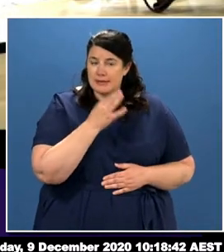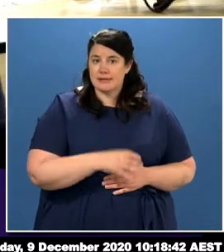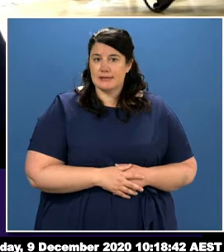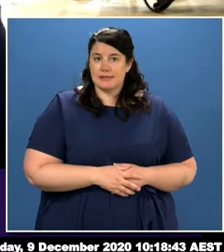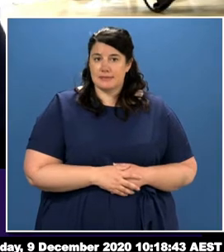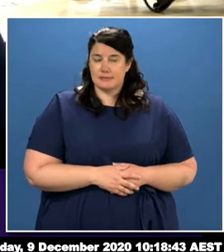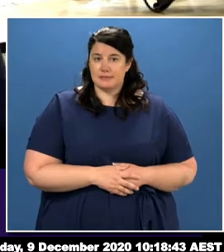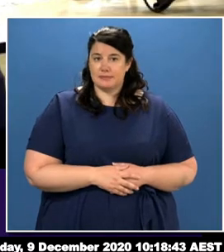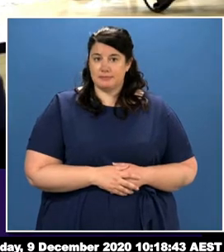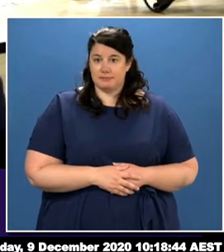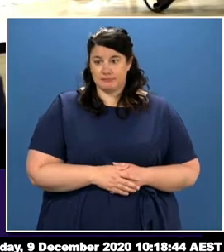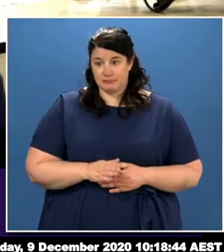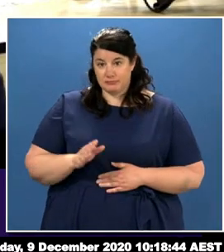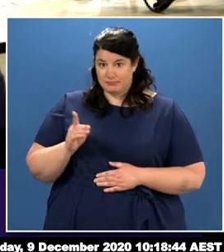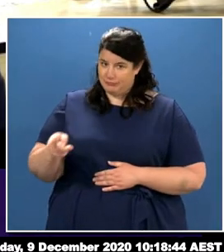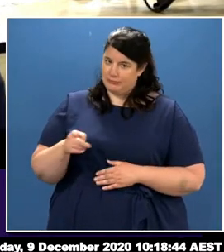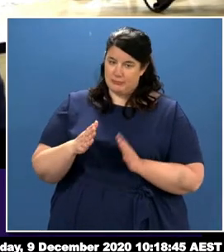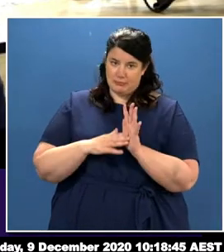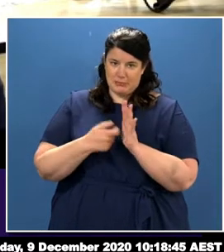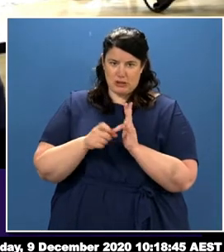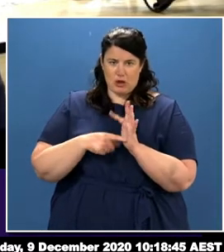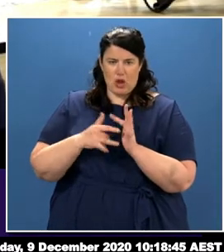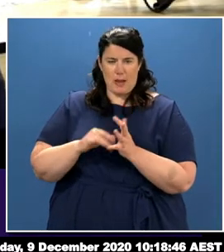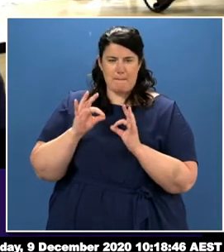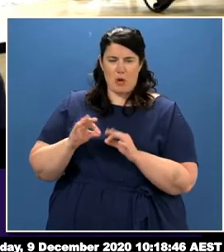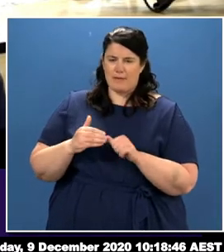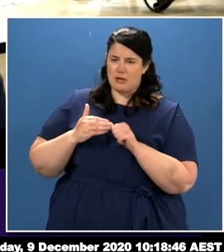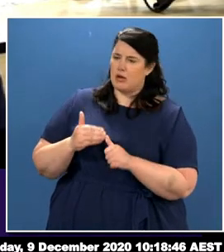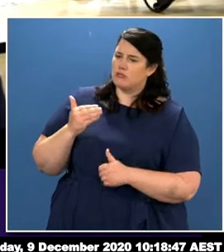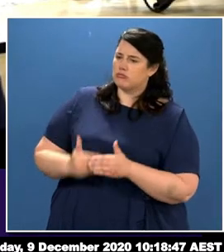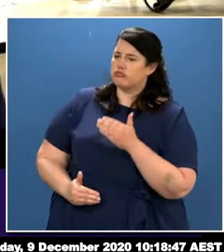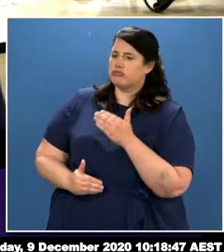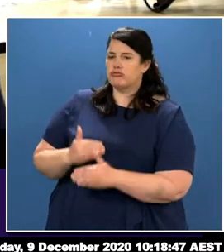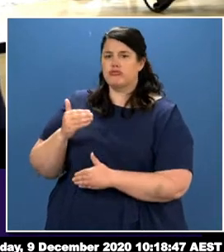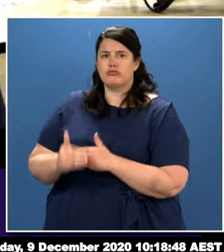Mr Collins is exemplary in that respect, but you're racing ahead